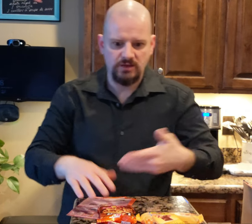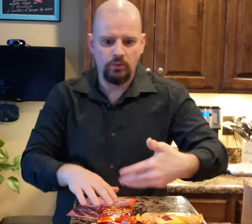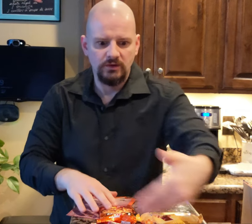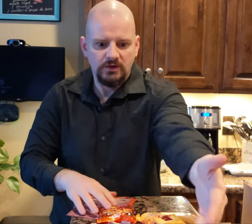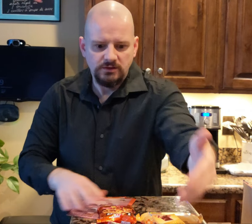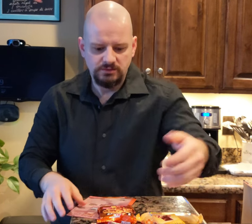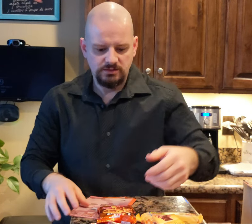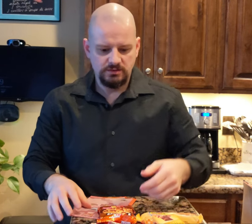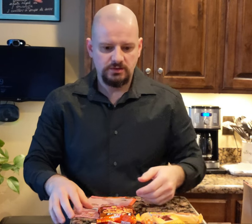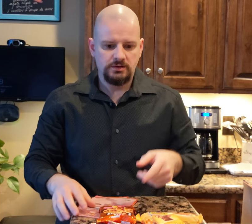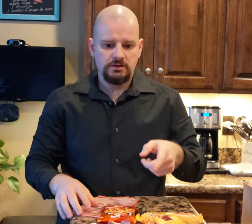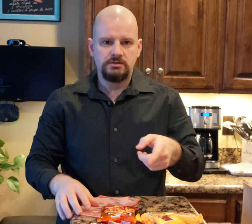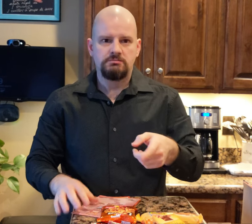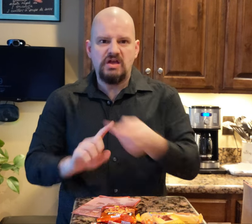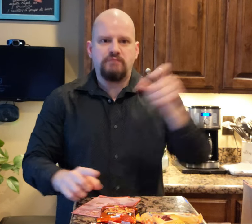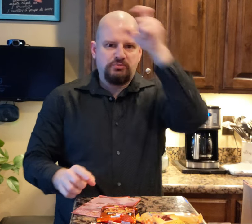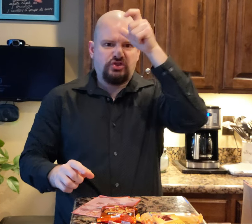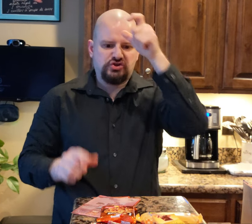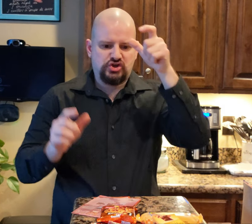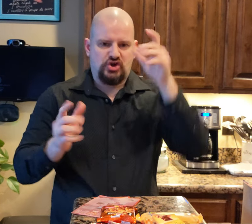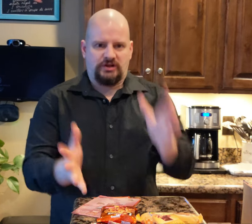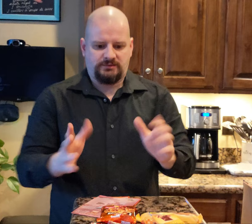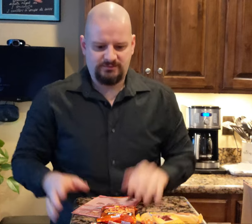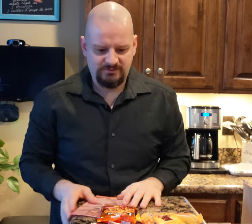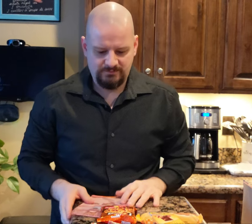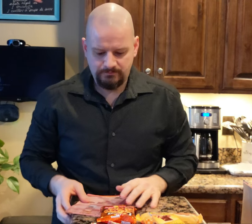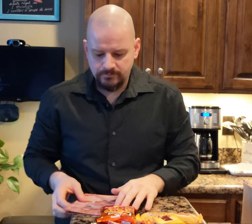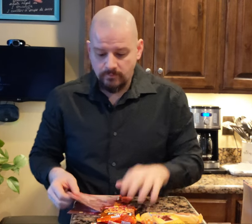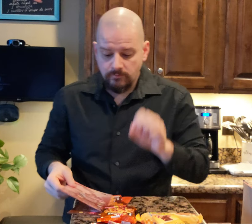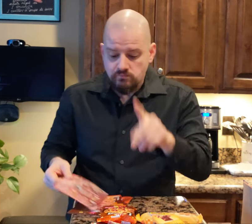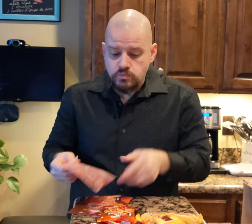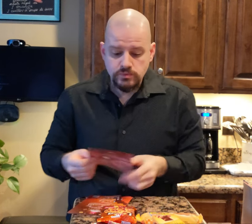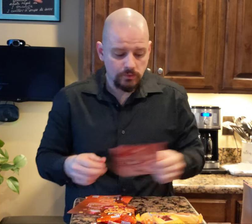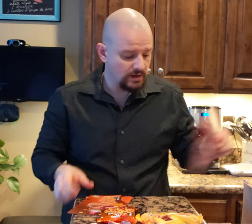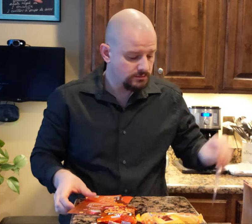Those are from Turkey! All right...